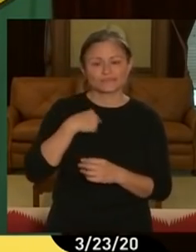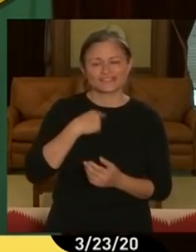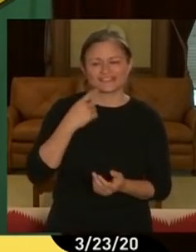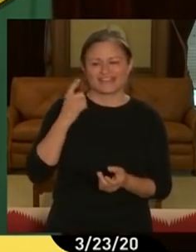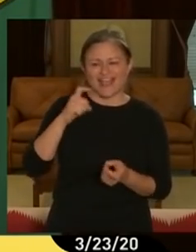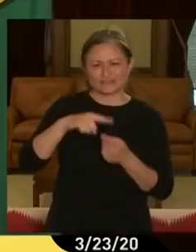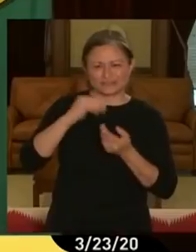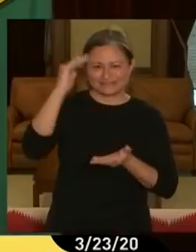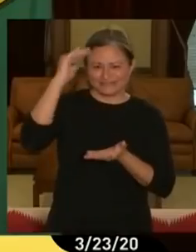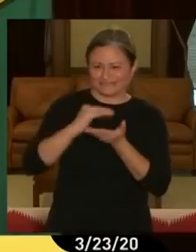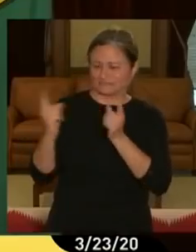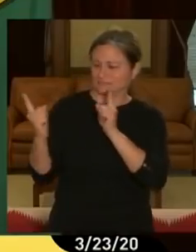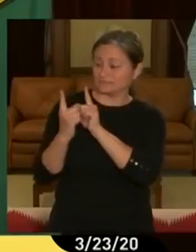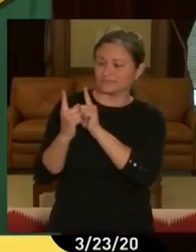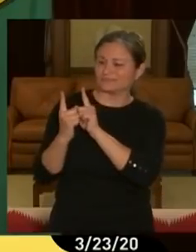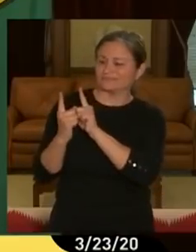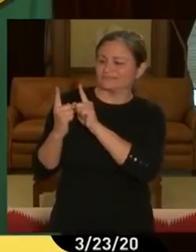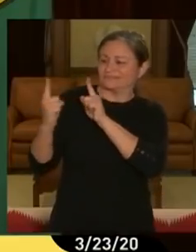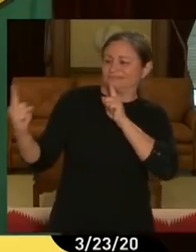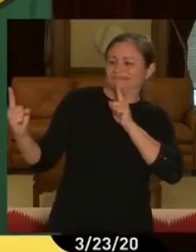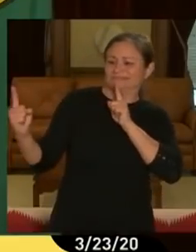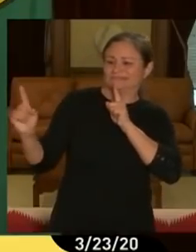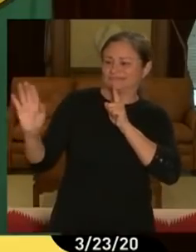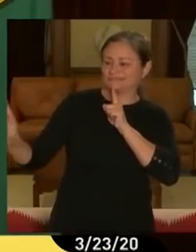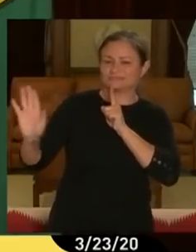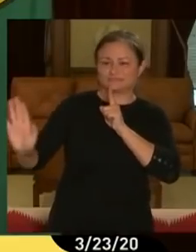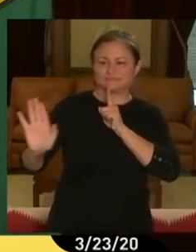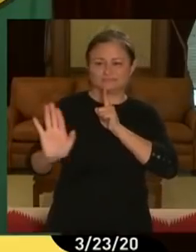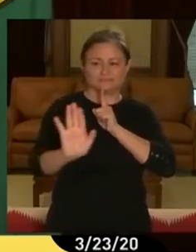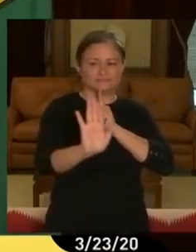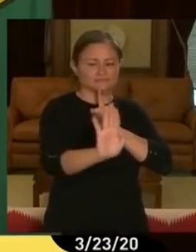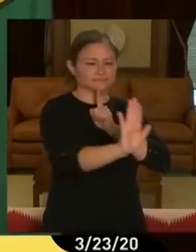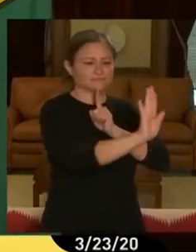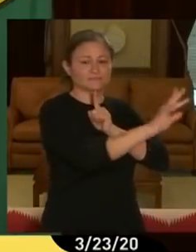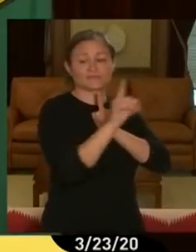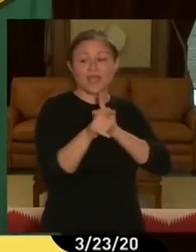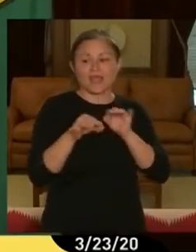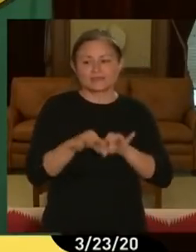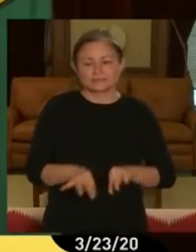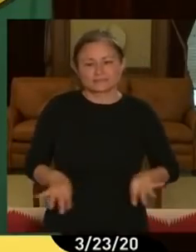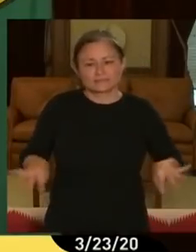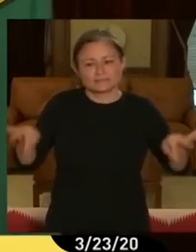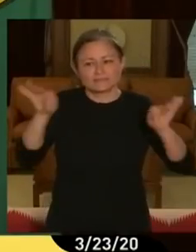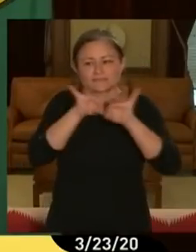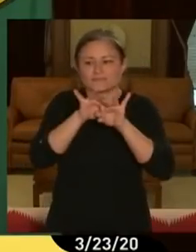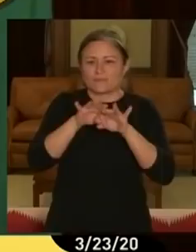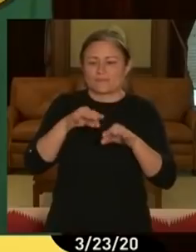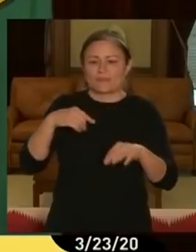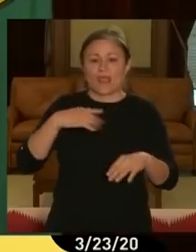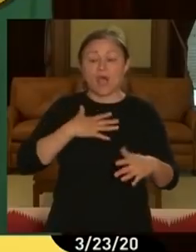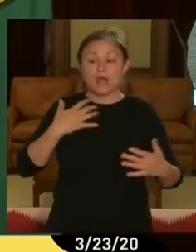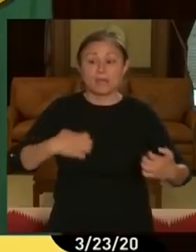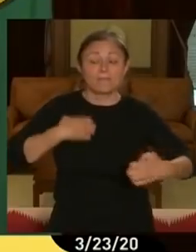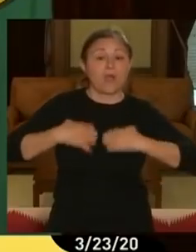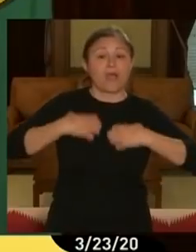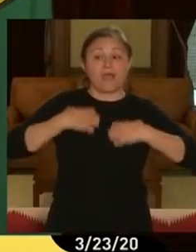INSPIRE ALL OF US. AND ALSO KNOW THIS, WHILE WE MINIMIZE OUR PHYSICAL